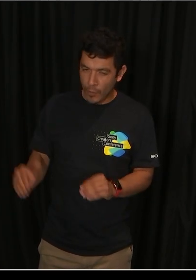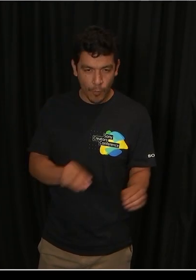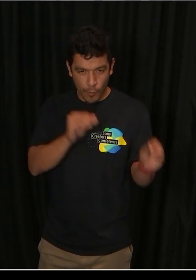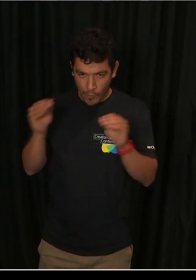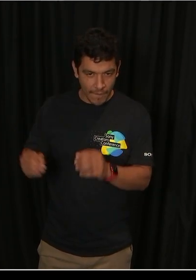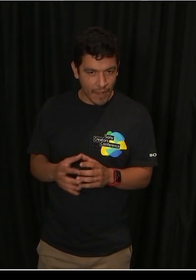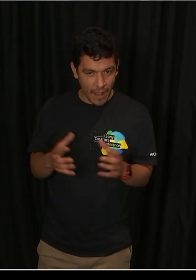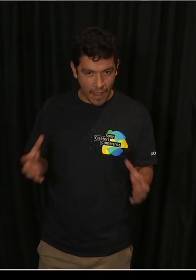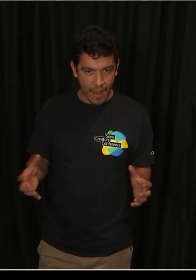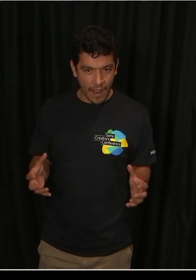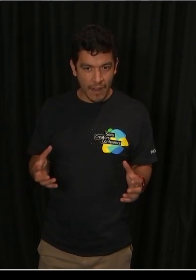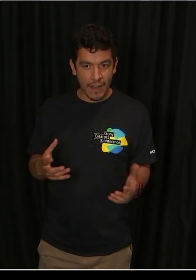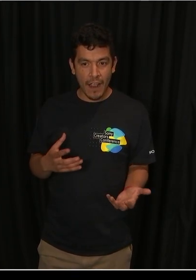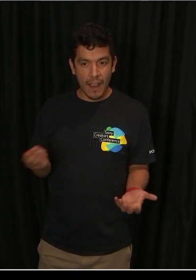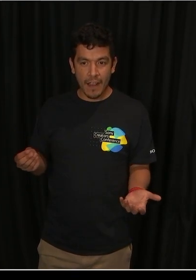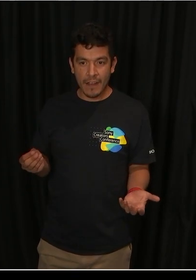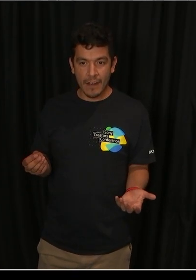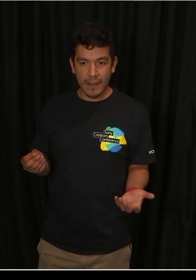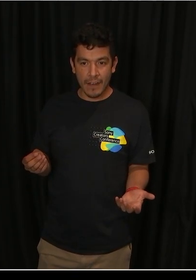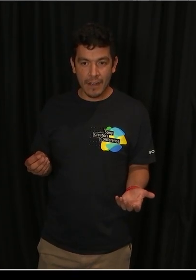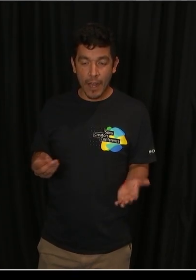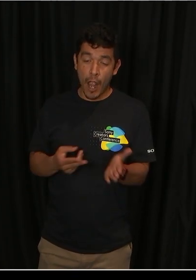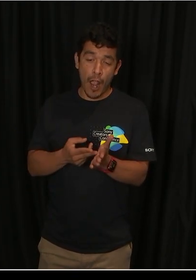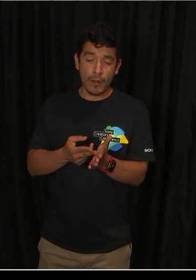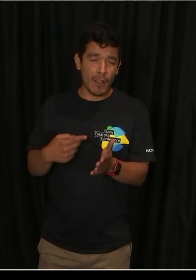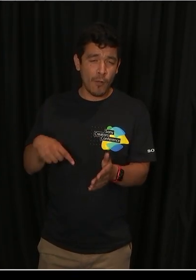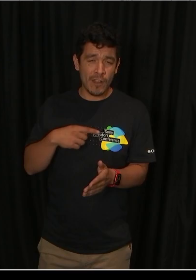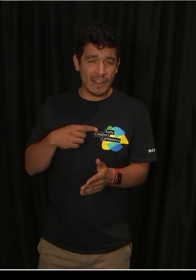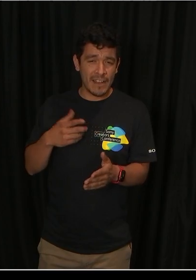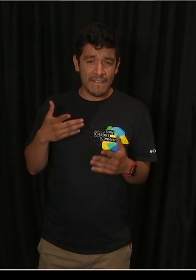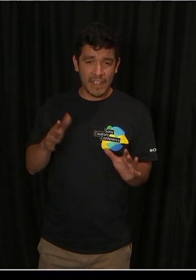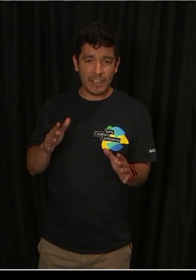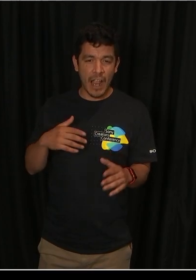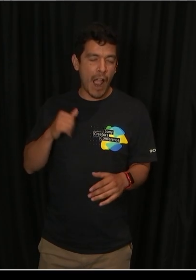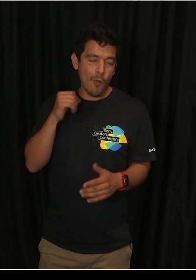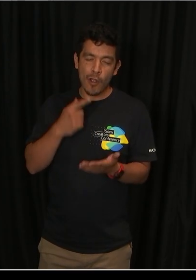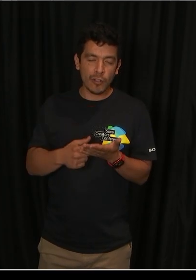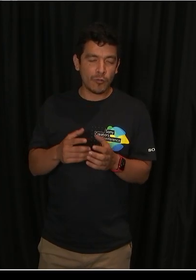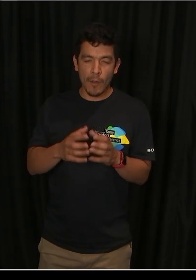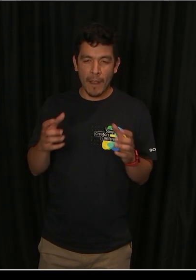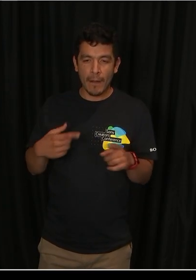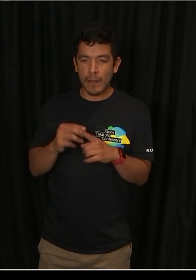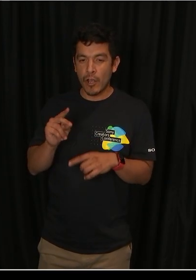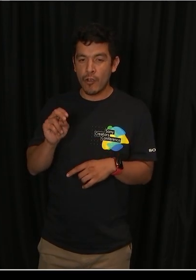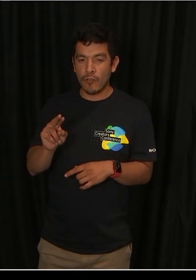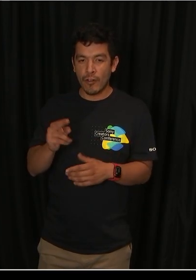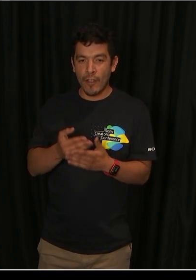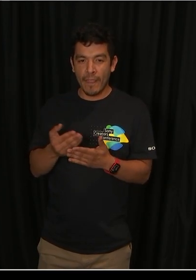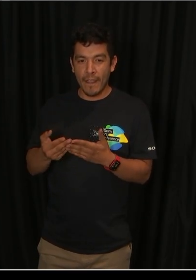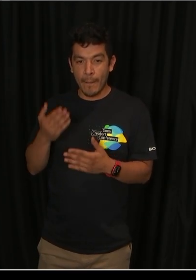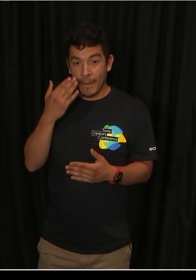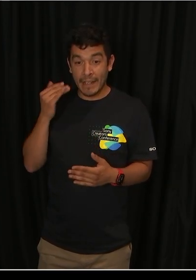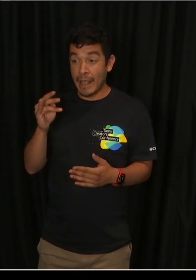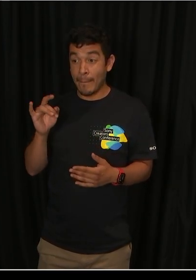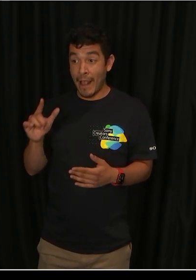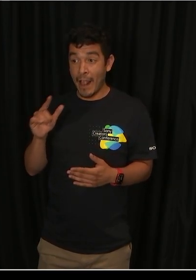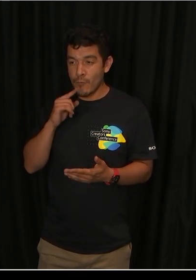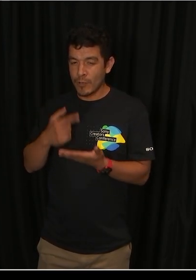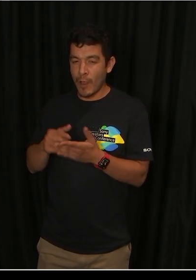And ultimately we rendered it too, and I won't talk too much about that render stuff because Michael will speak on it more in a minute.